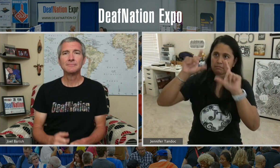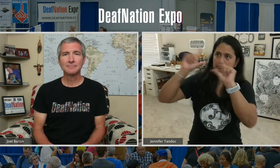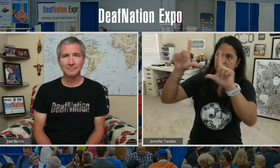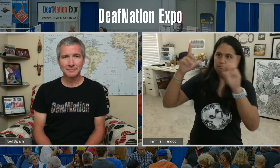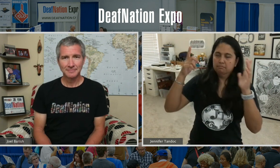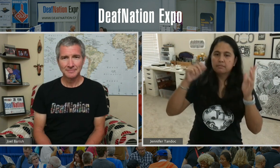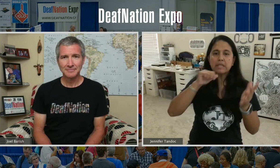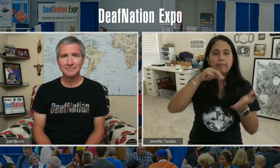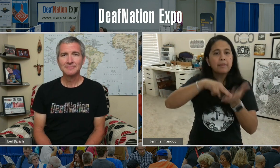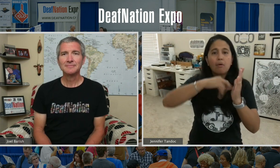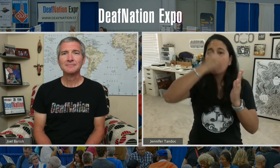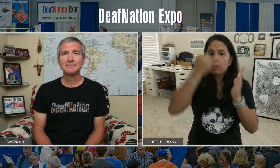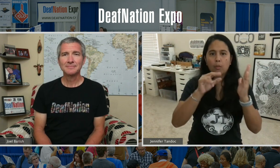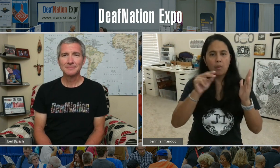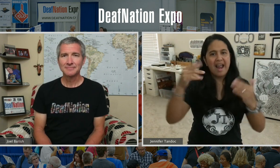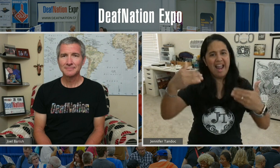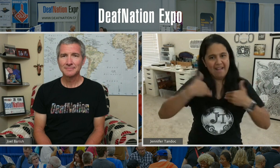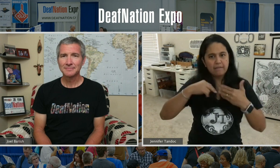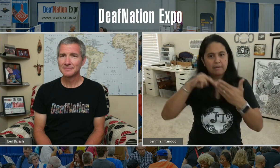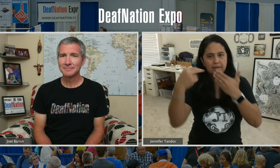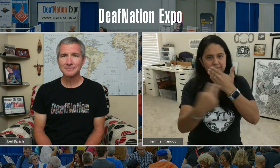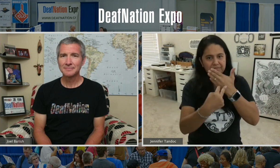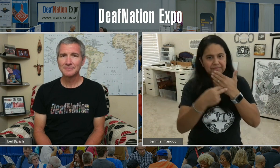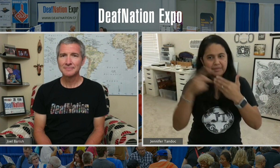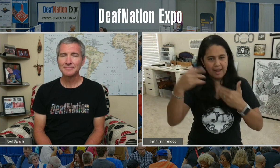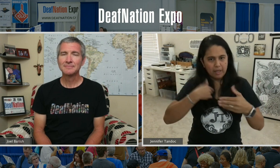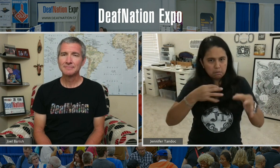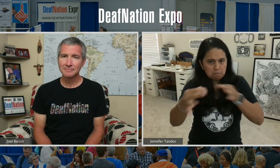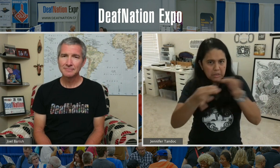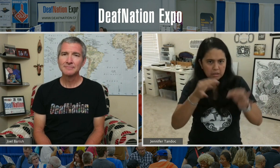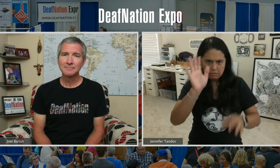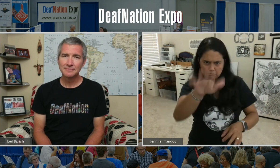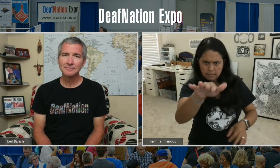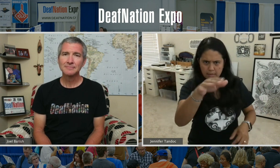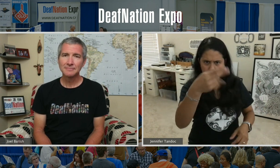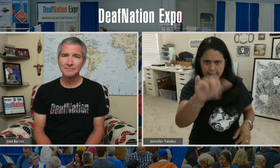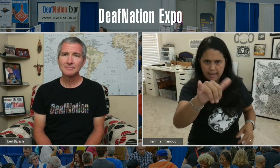It’s not just art, but it has a meaning to tell you